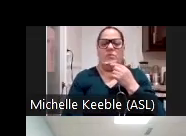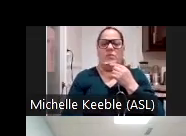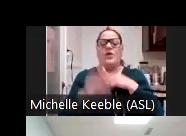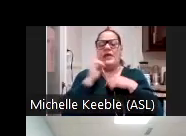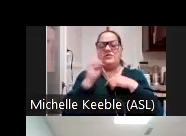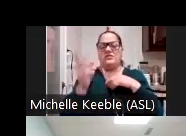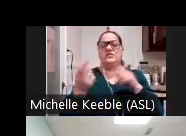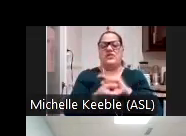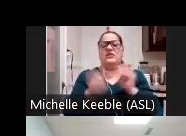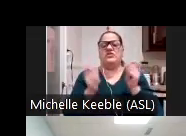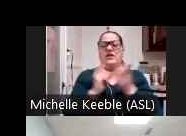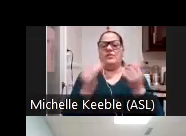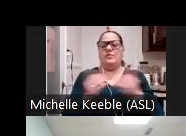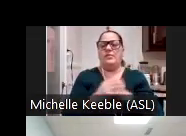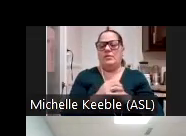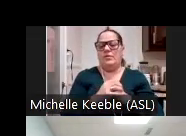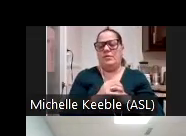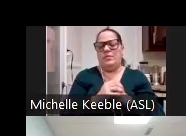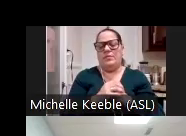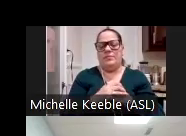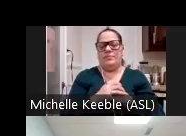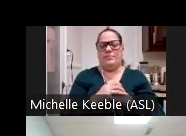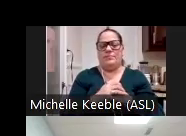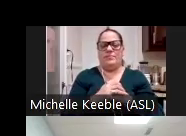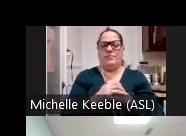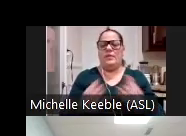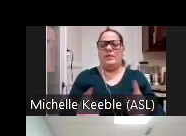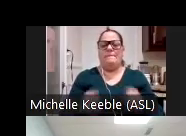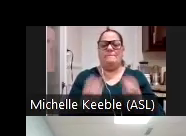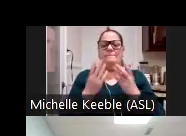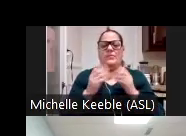[SUSAN] we need multi. It used to be multi- pin. [MIKE] the slide is changing